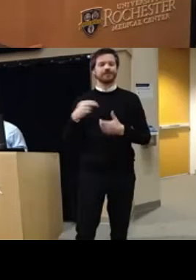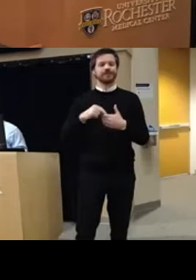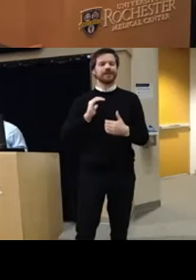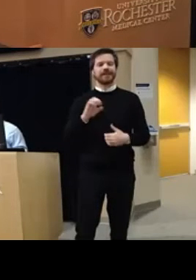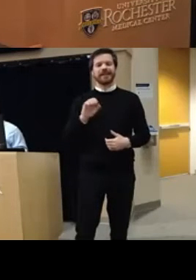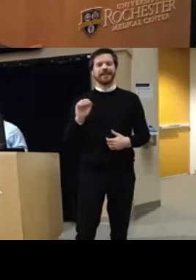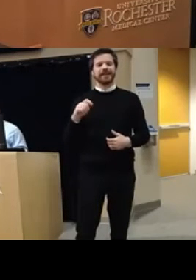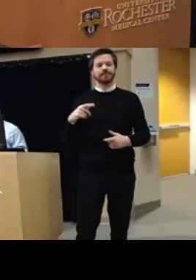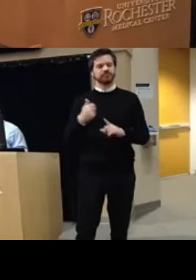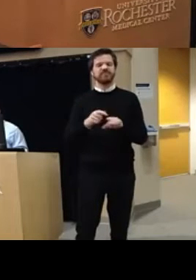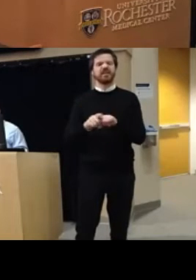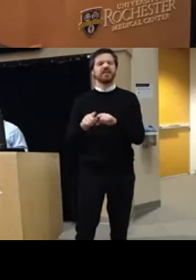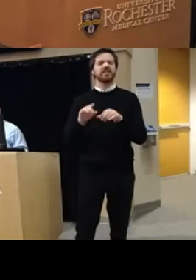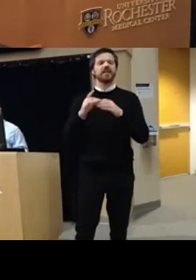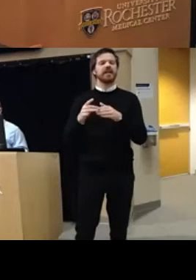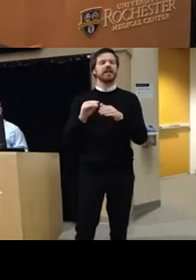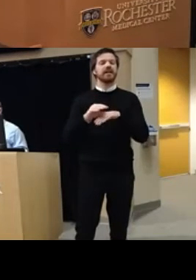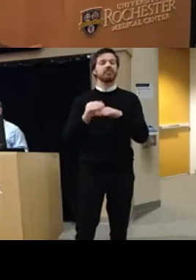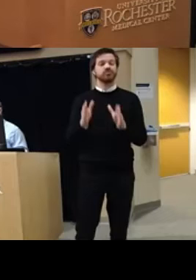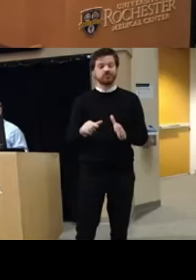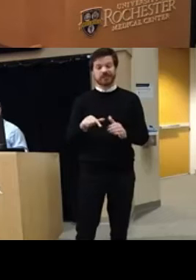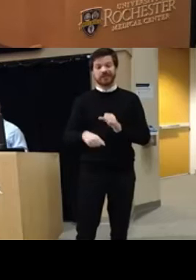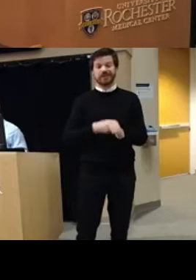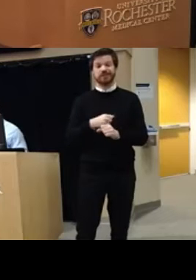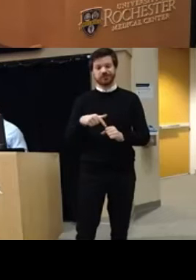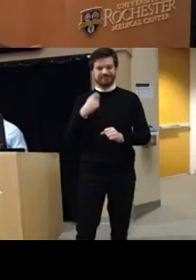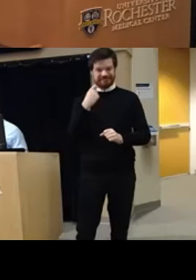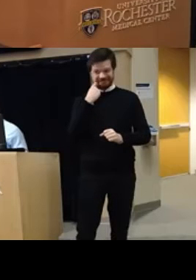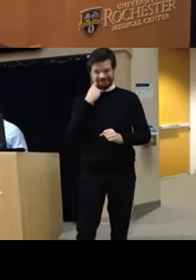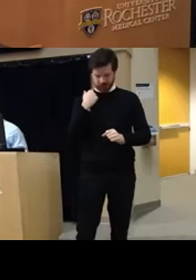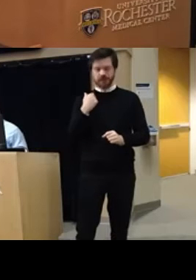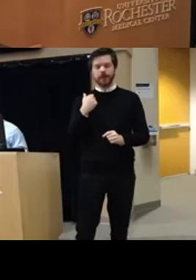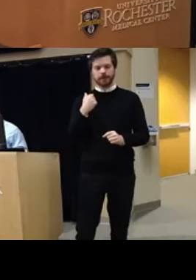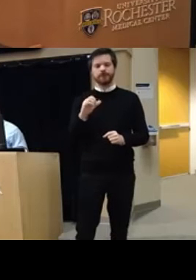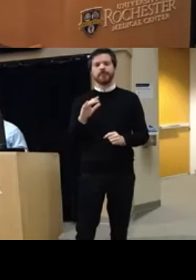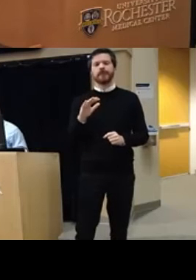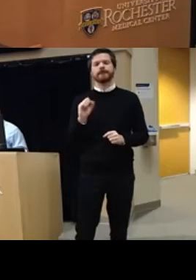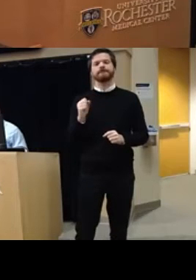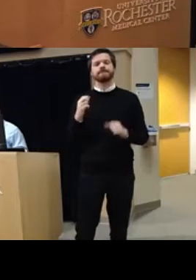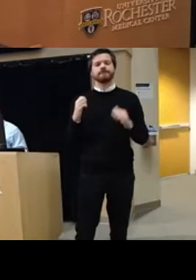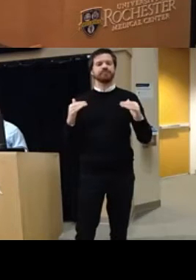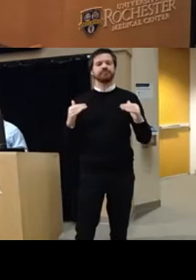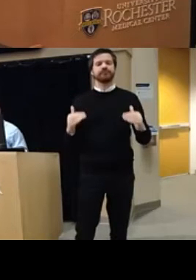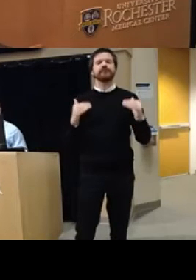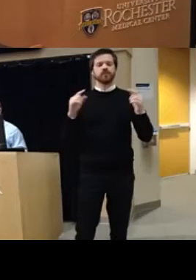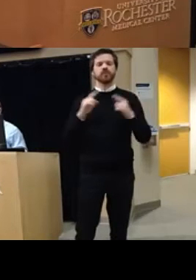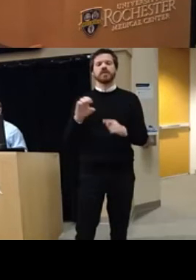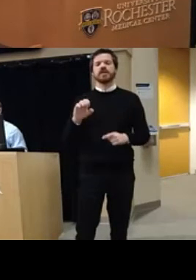a lead counselor and this year uh recently actually um she was promoted to EAP services